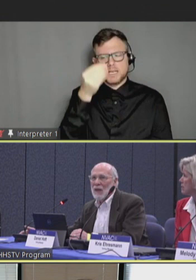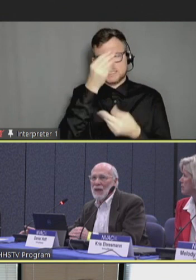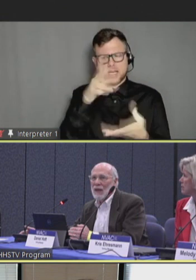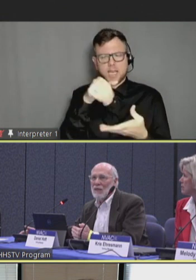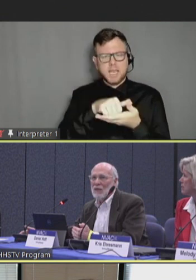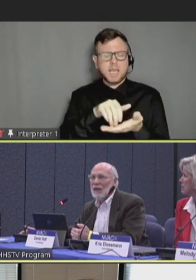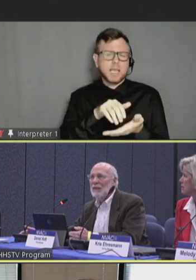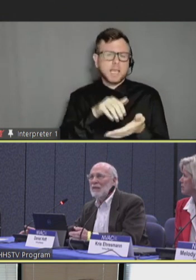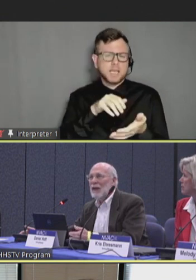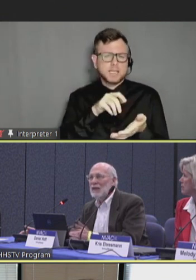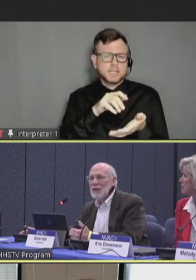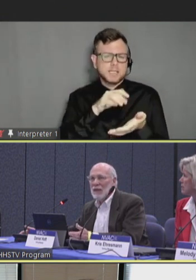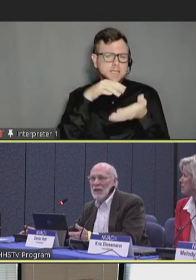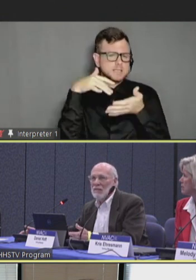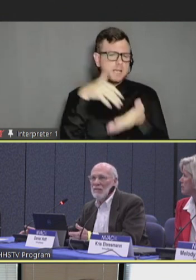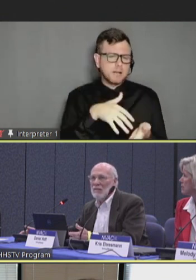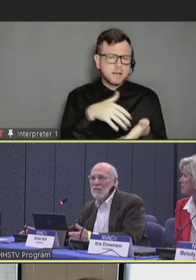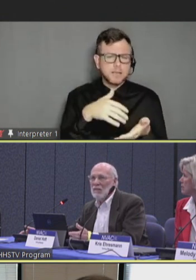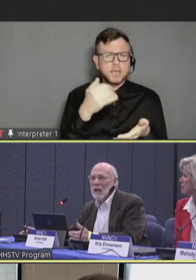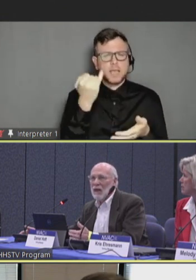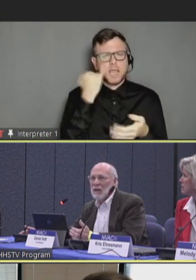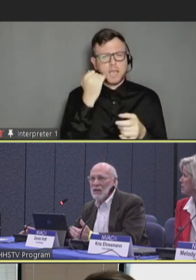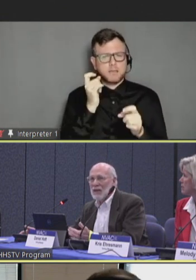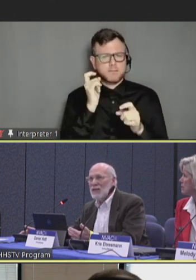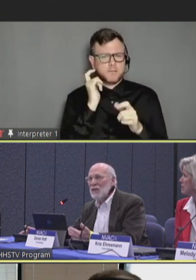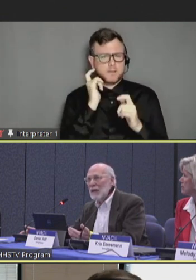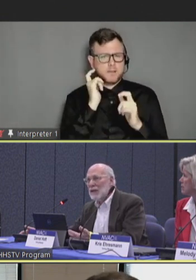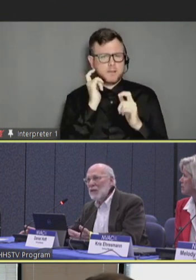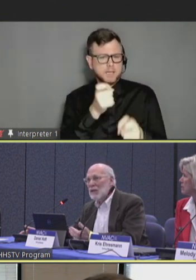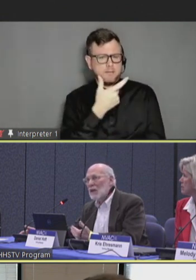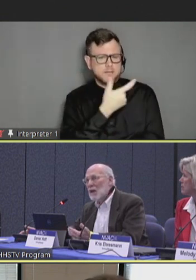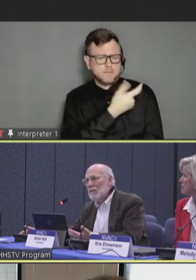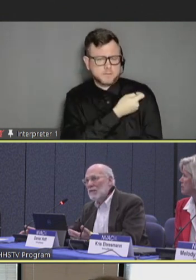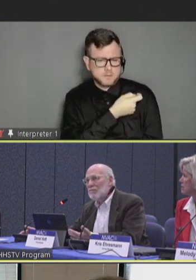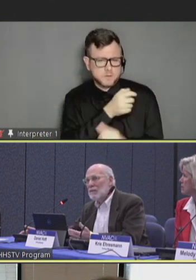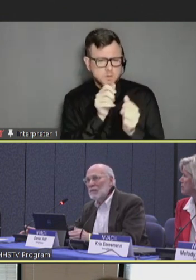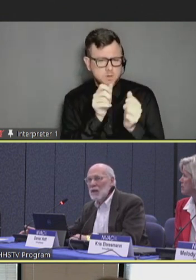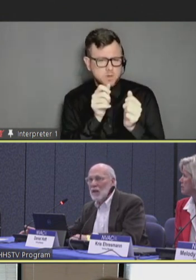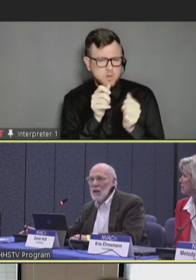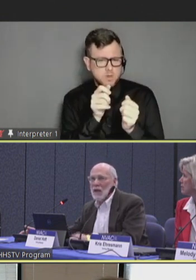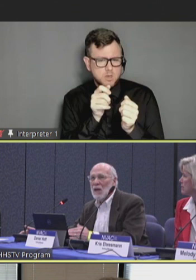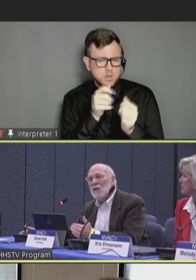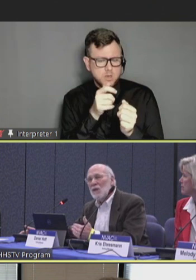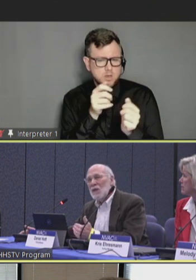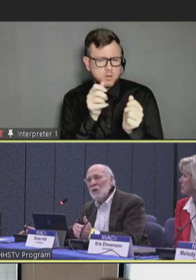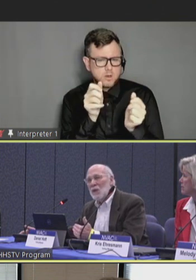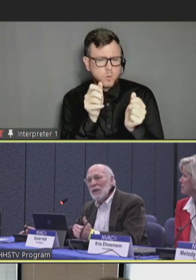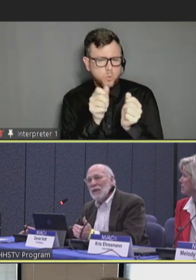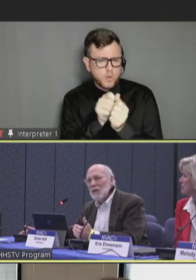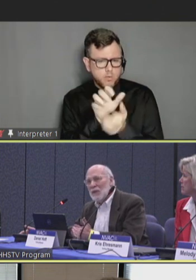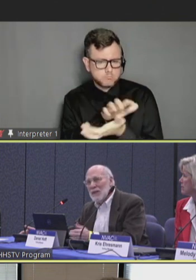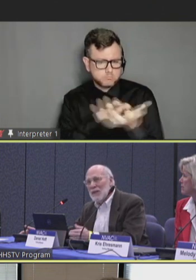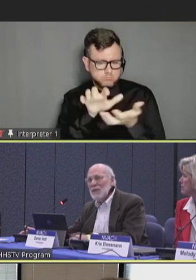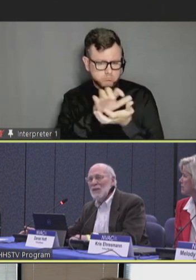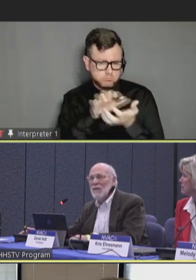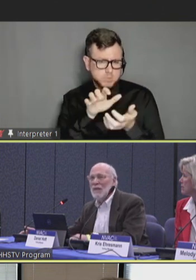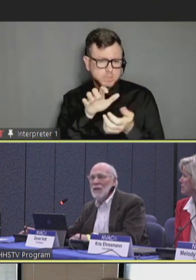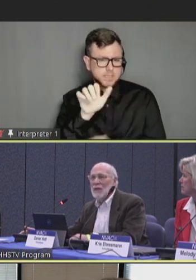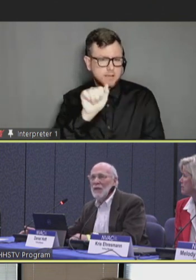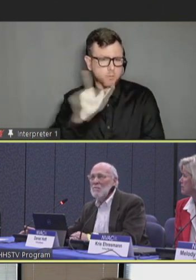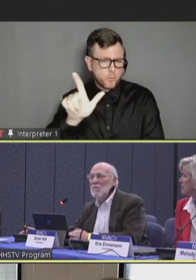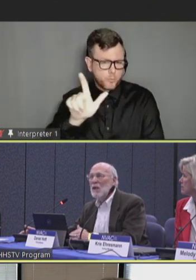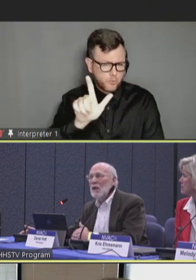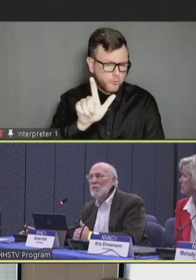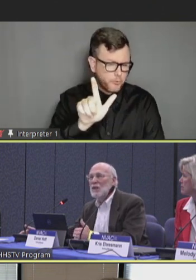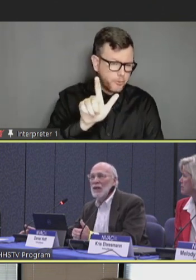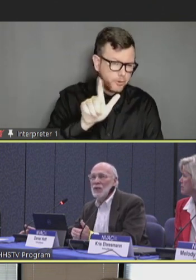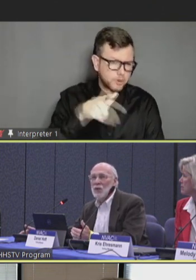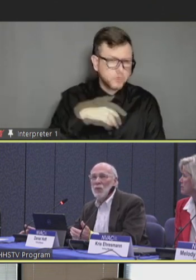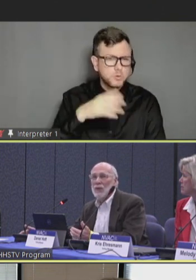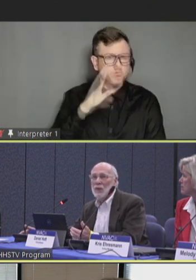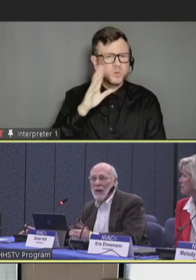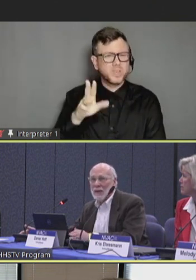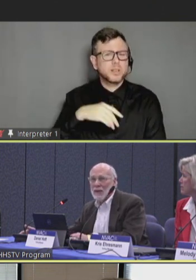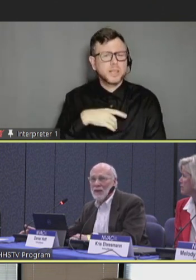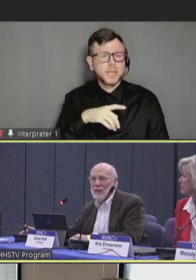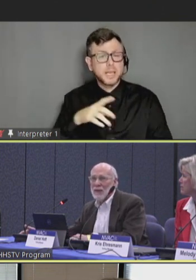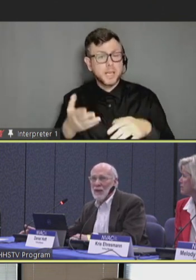that if you give a vaccine that is adjuvanted with alum, you would increase the Th2 responses